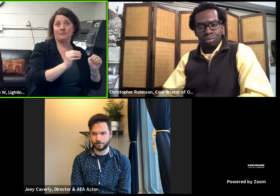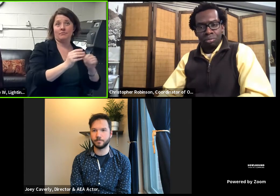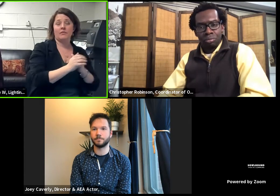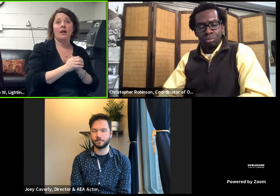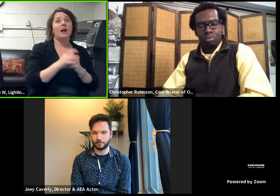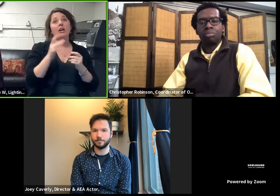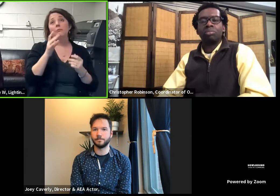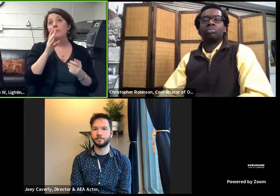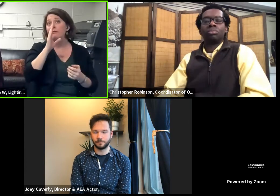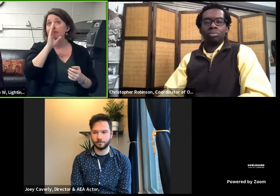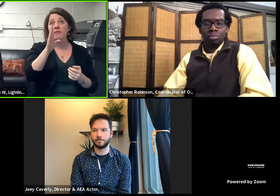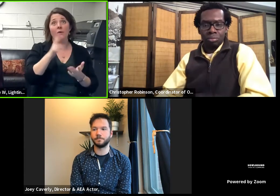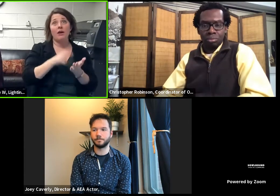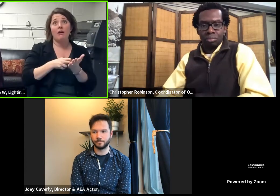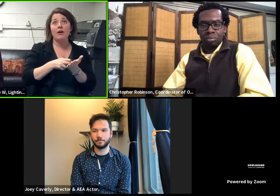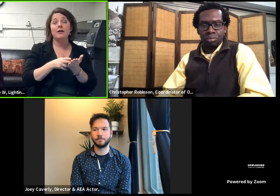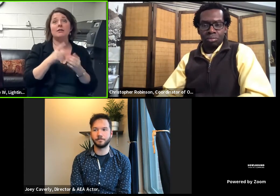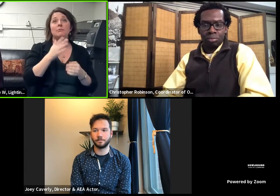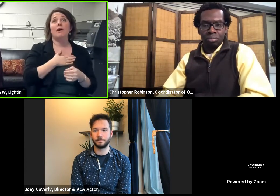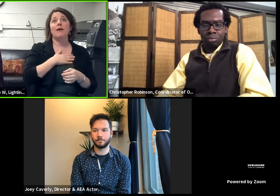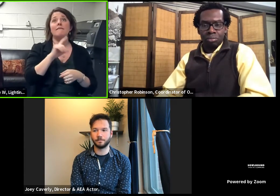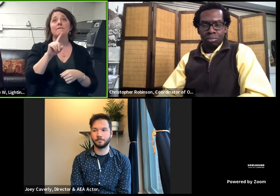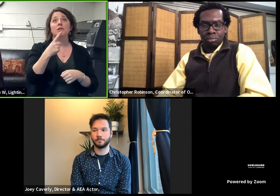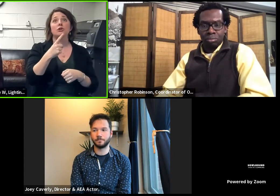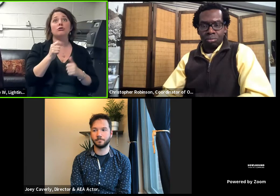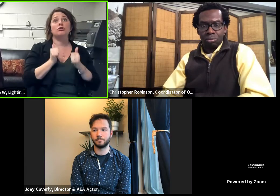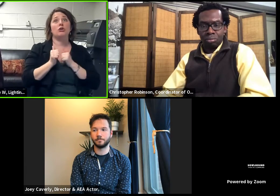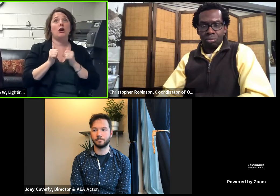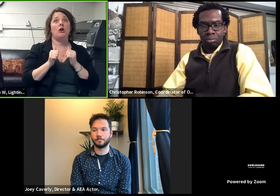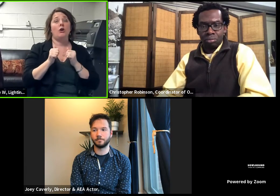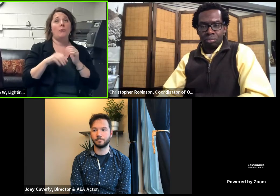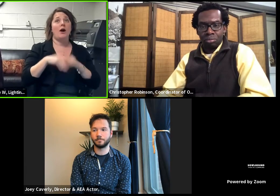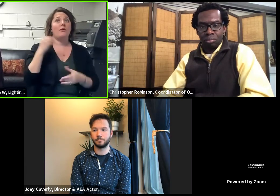and the theater's funding doesn't always fit, and to be honest,